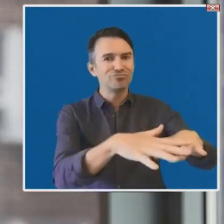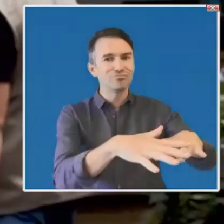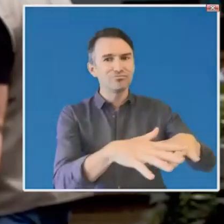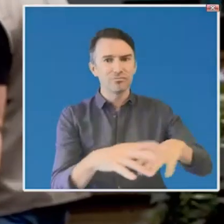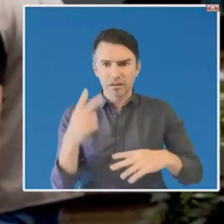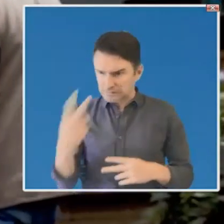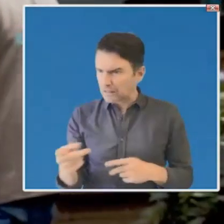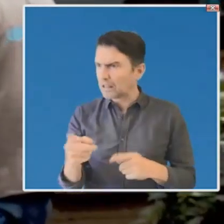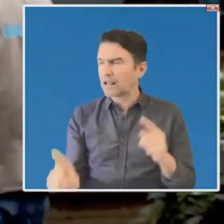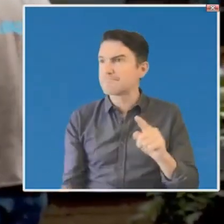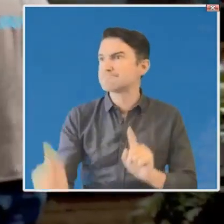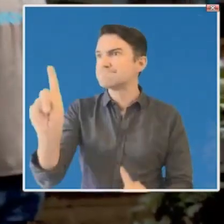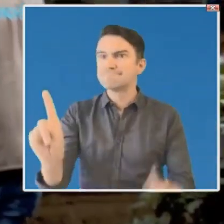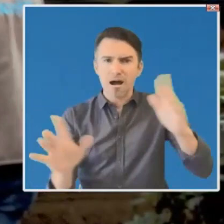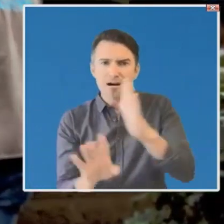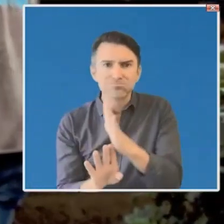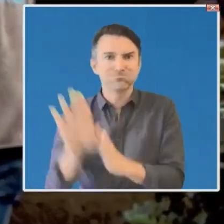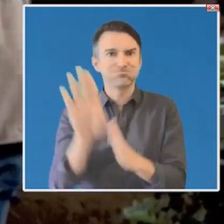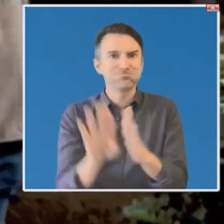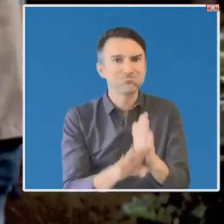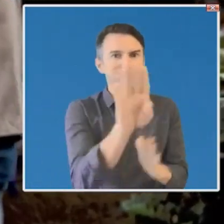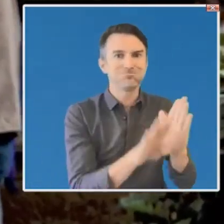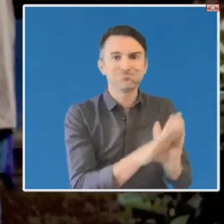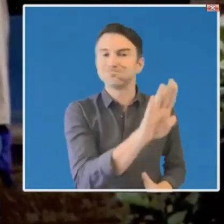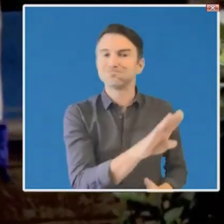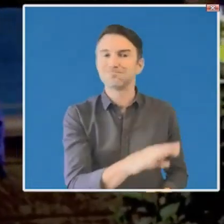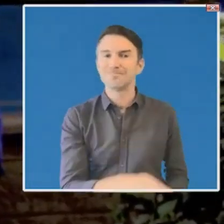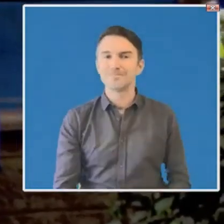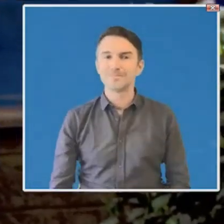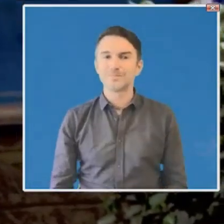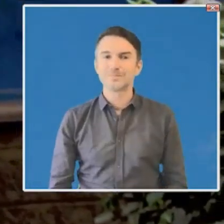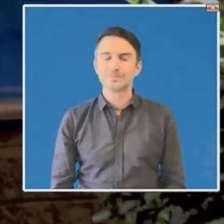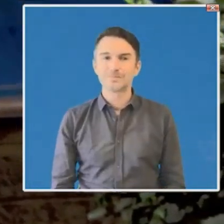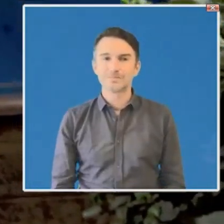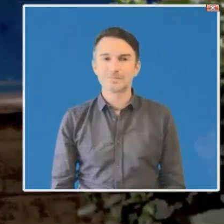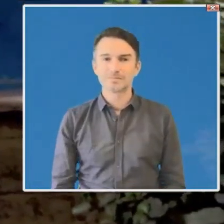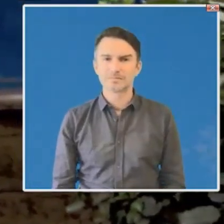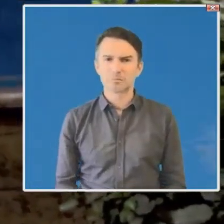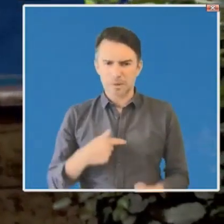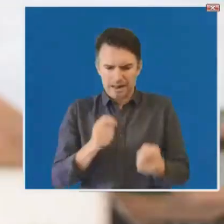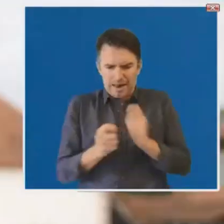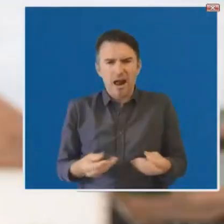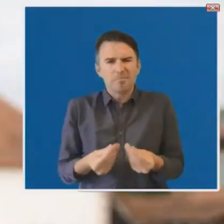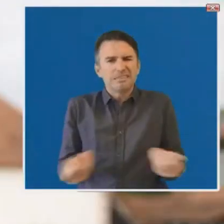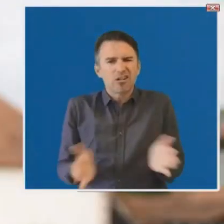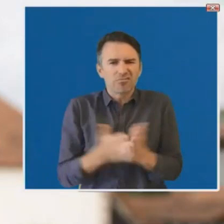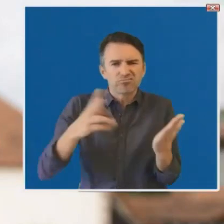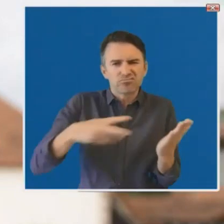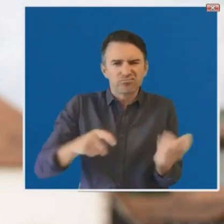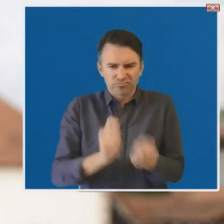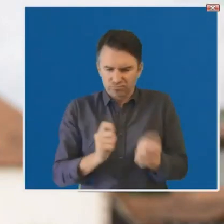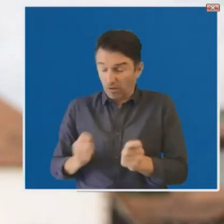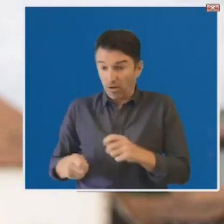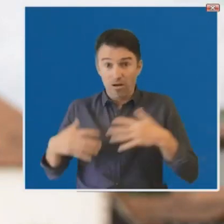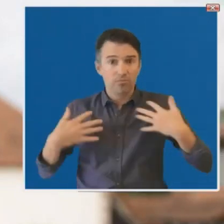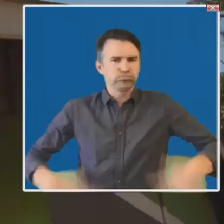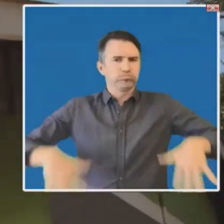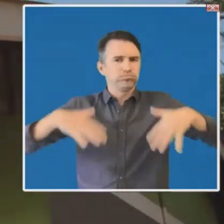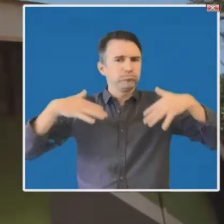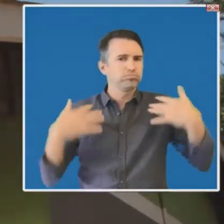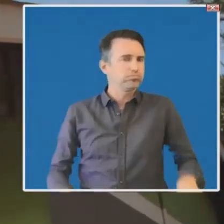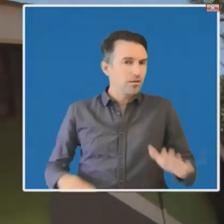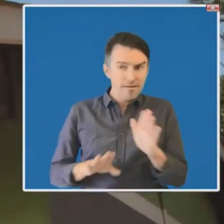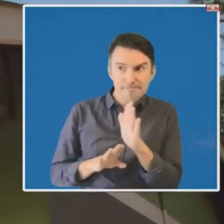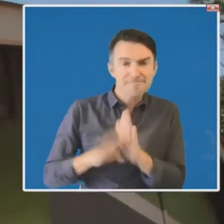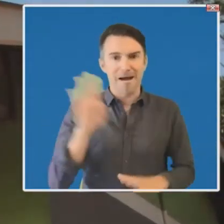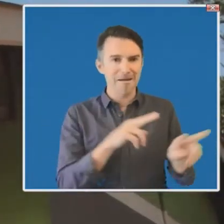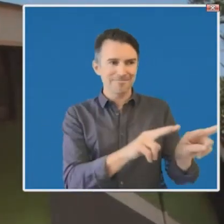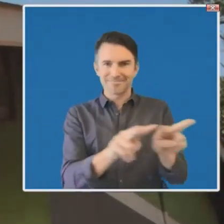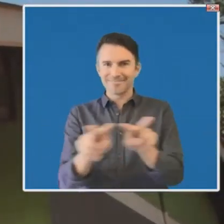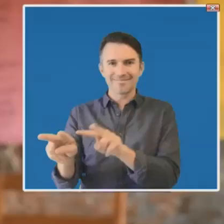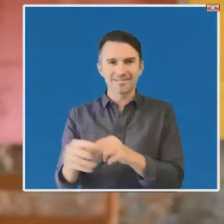To see them getting to the top of that blesses cerebral go see you again, the Ministry of Education and sports, we adopted the materials we gave to the schools and the results were quite impressive.